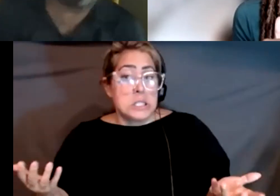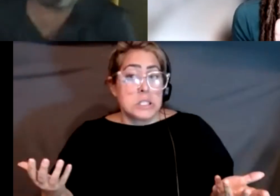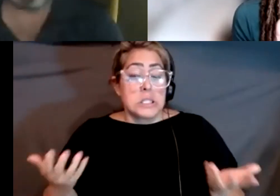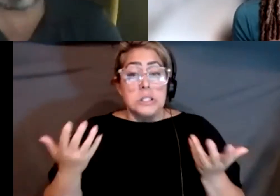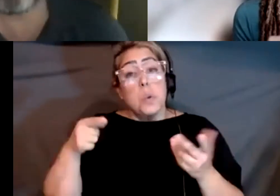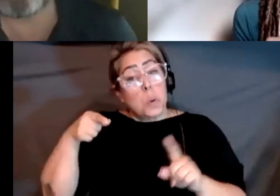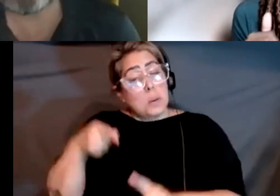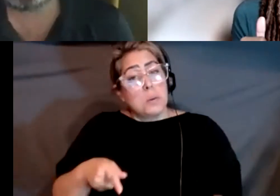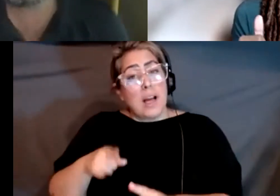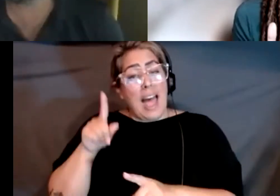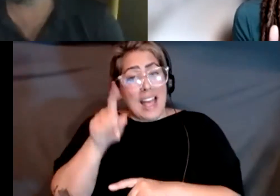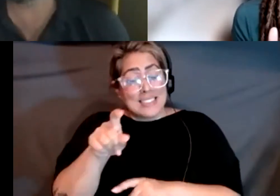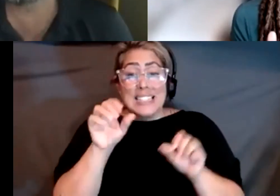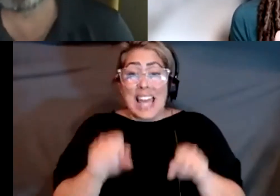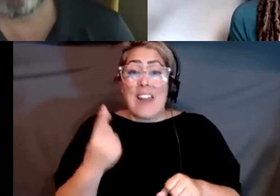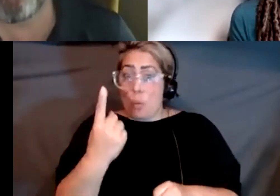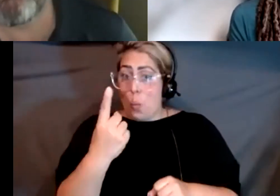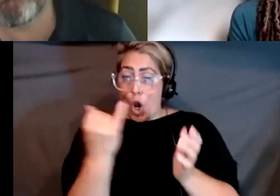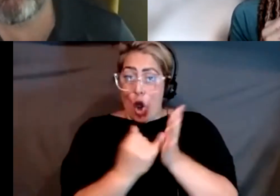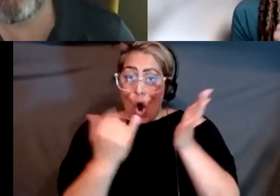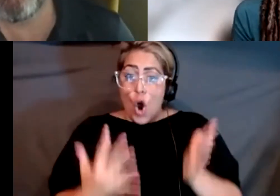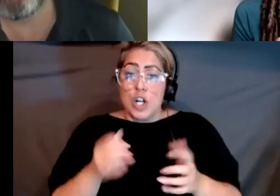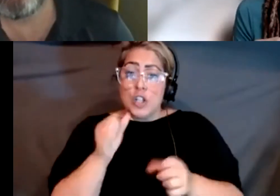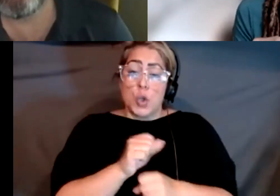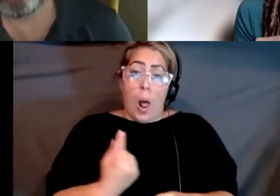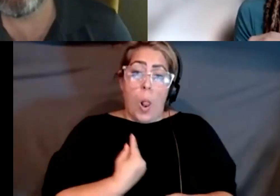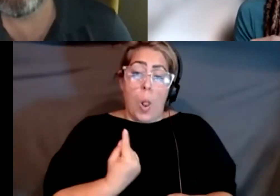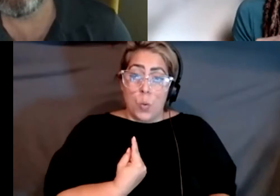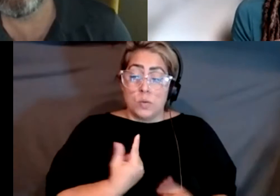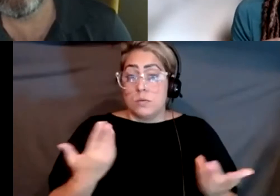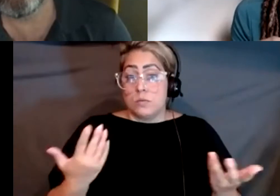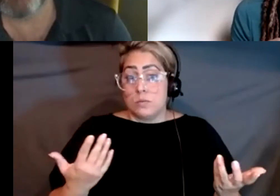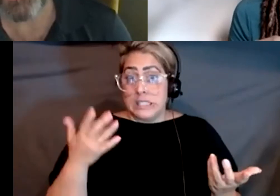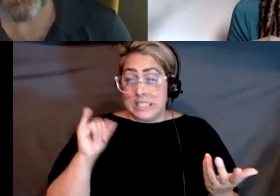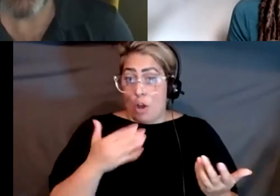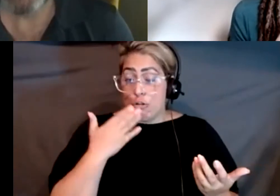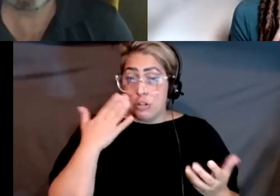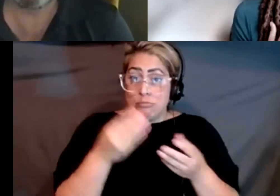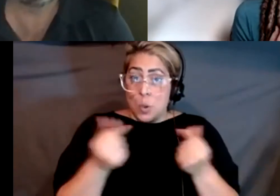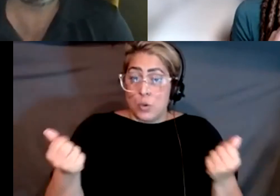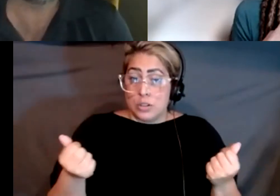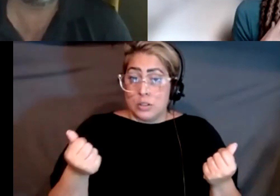in a studio, for example. GONZALO: That falls unfortunately in the